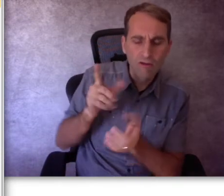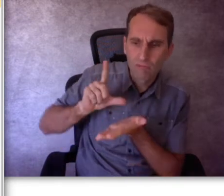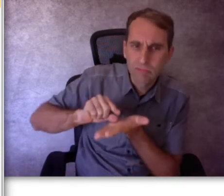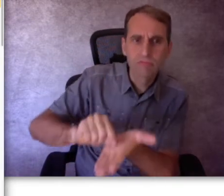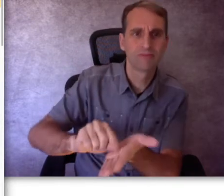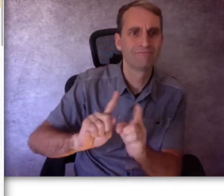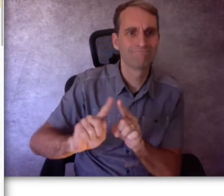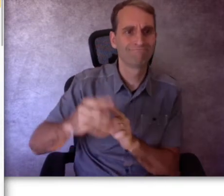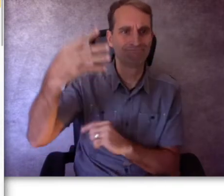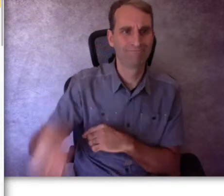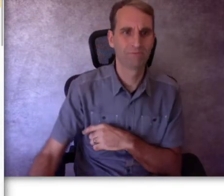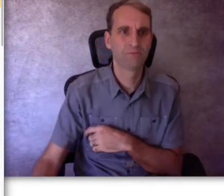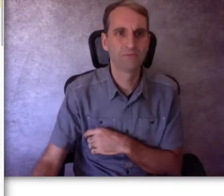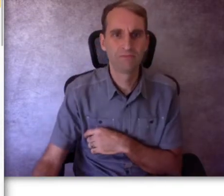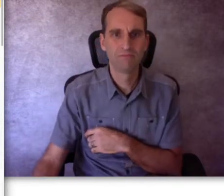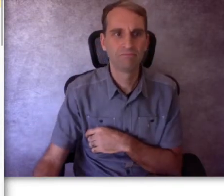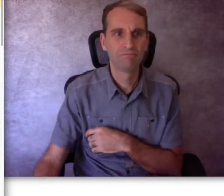This expands upon who the author is, publications they’ve done, and more.